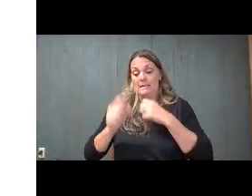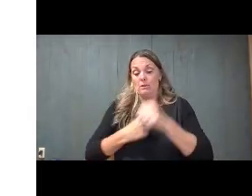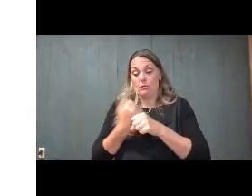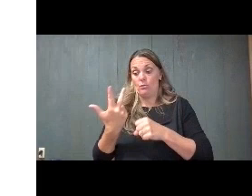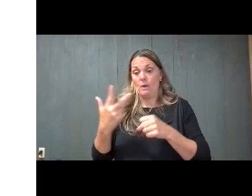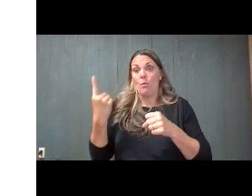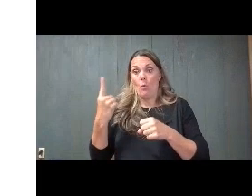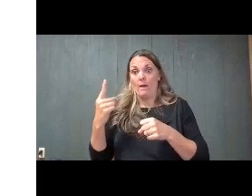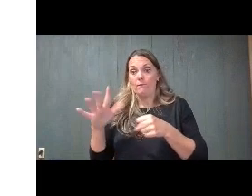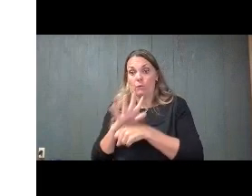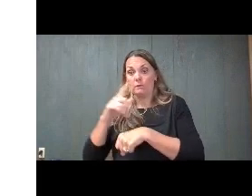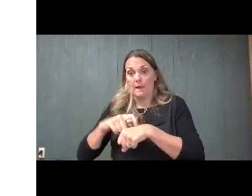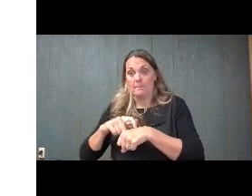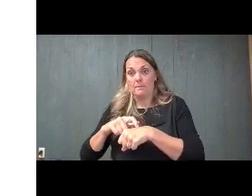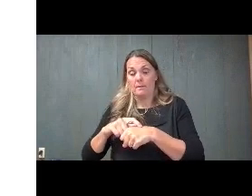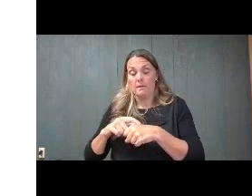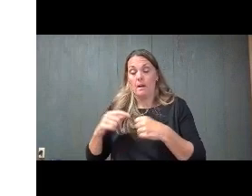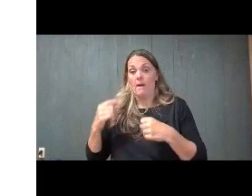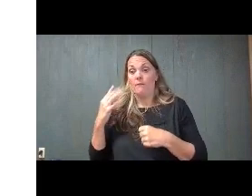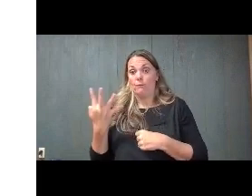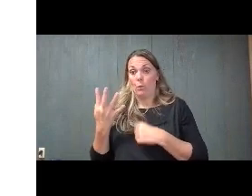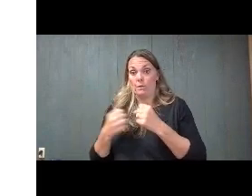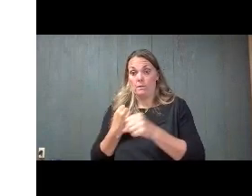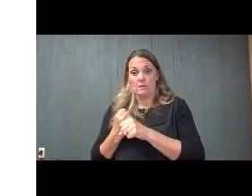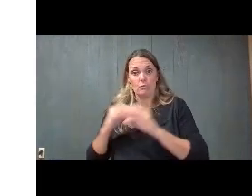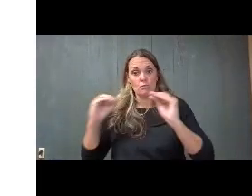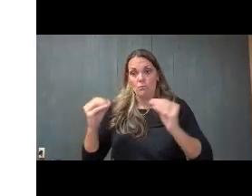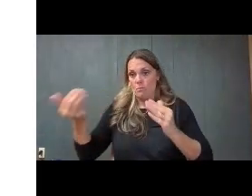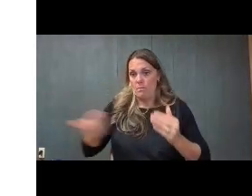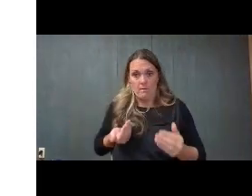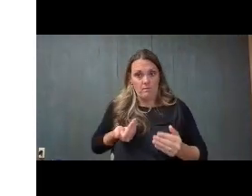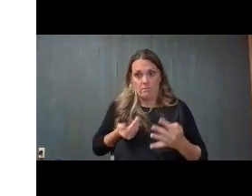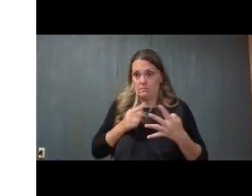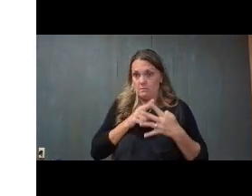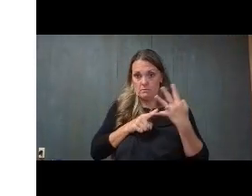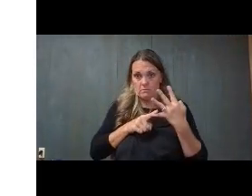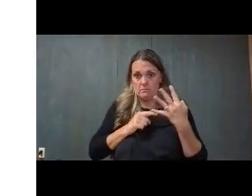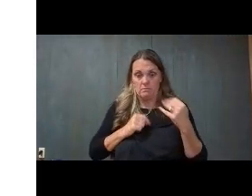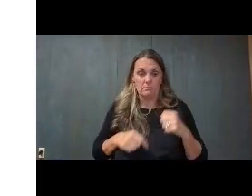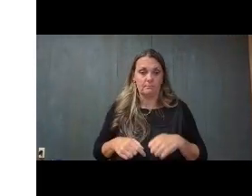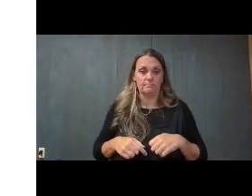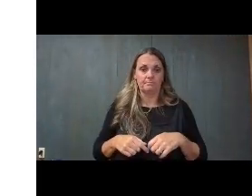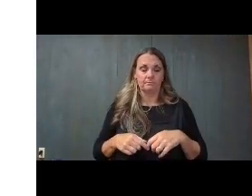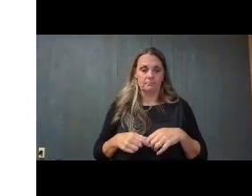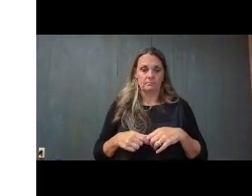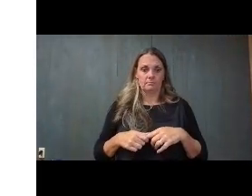There are zero hires in year four. Now let's look at the budget based off of those four